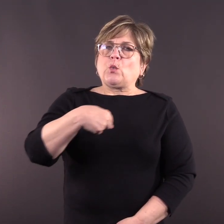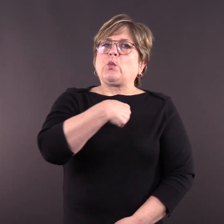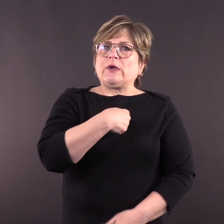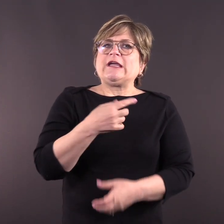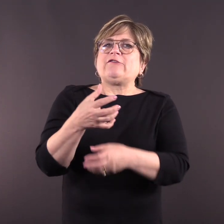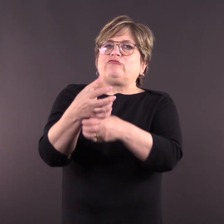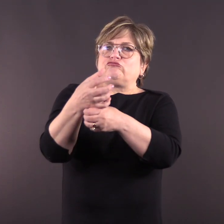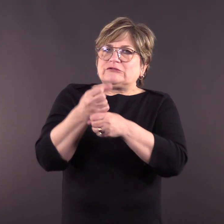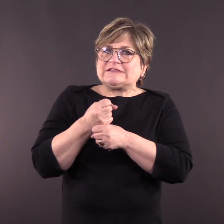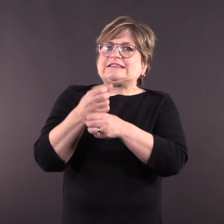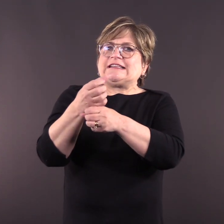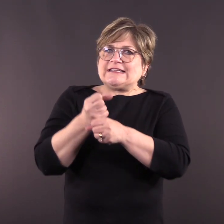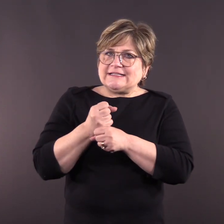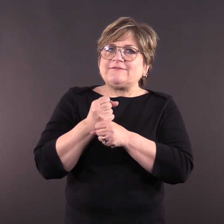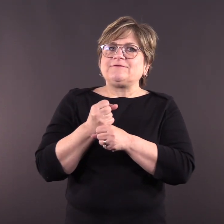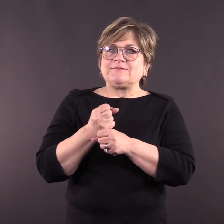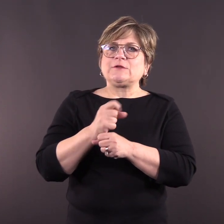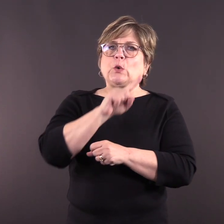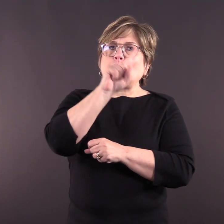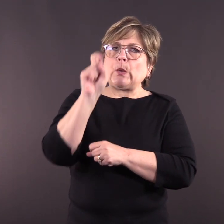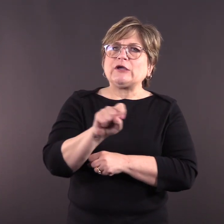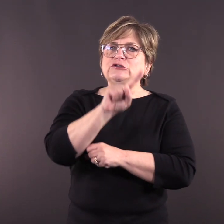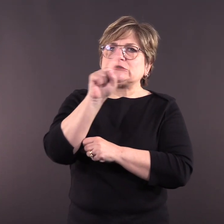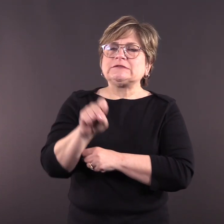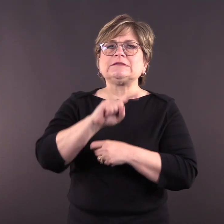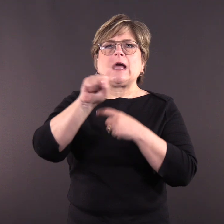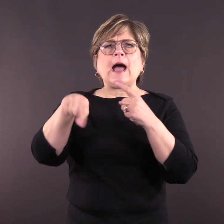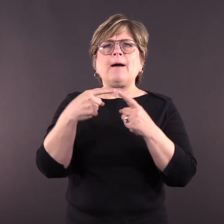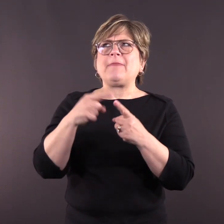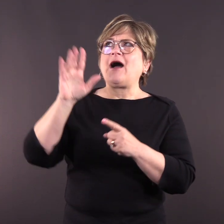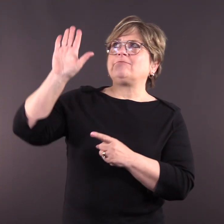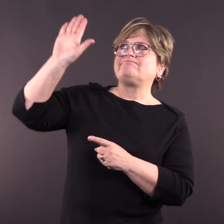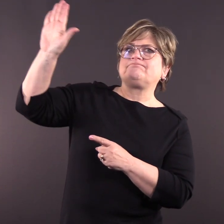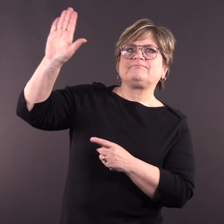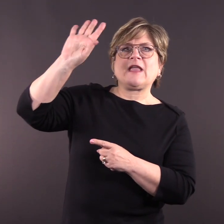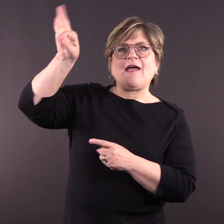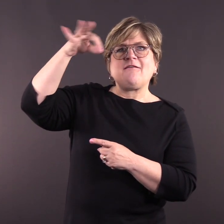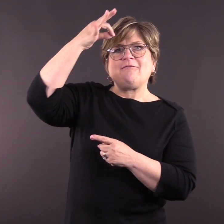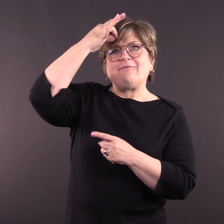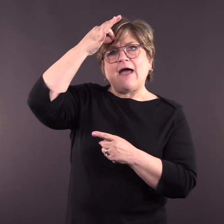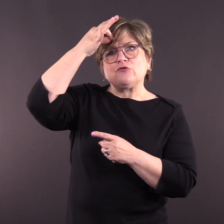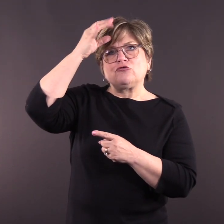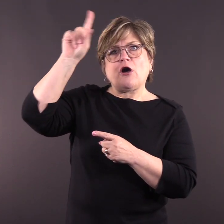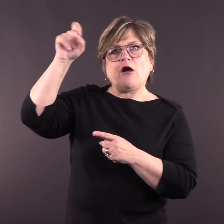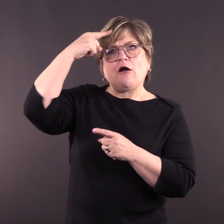We have also received questions about a request from the federal government